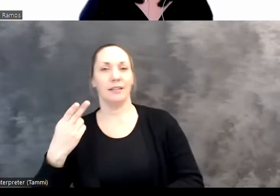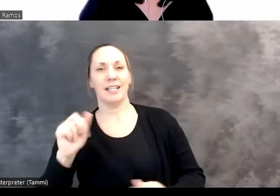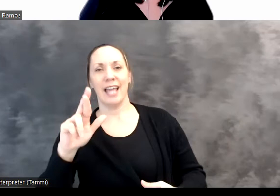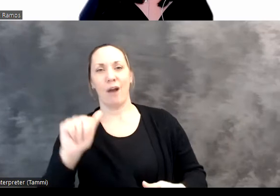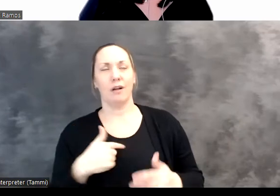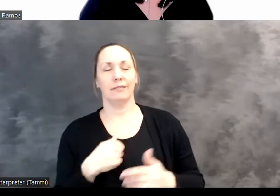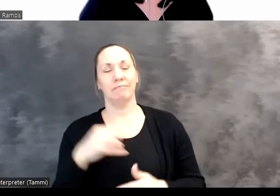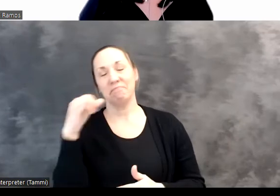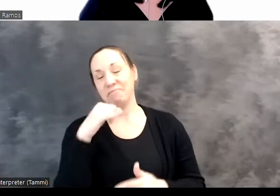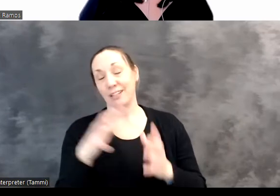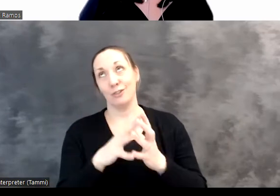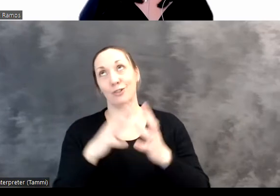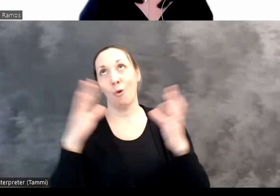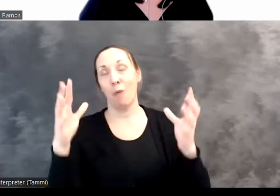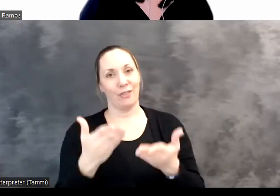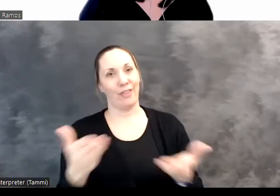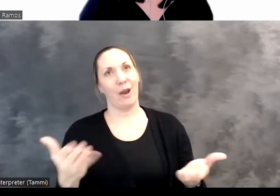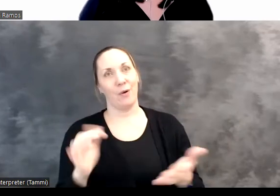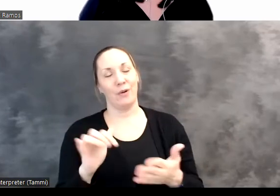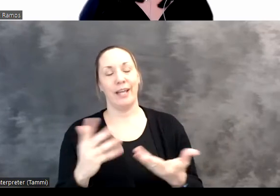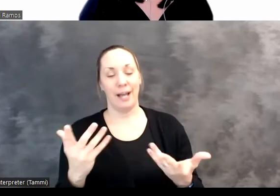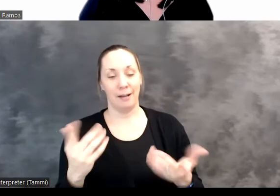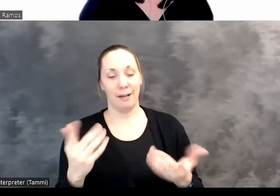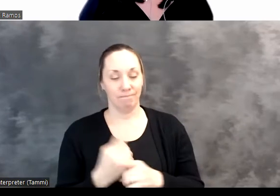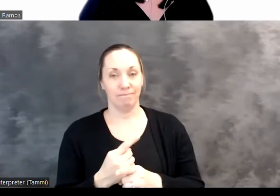. >> KHARA RAMOS: Yeah. I think